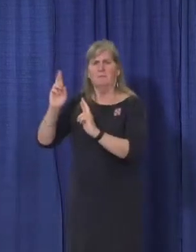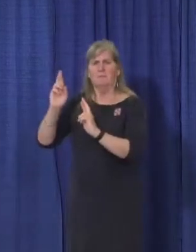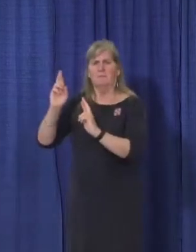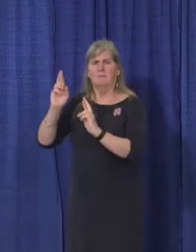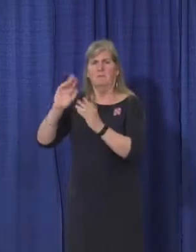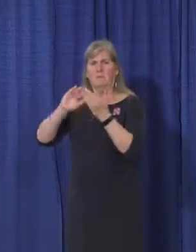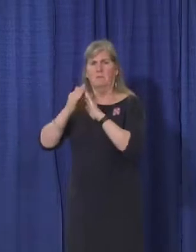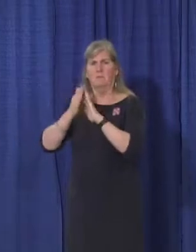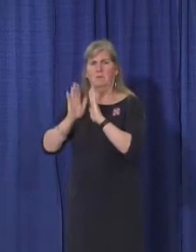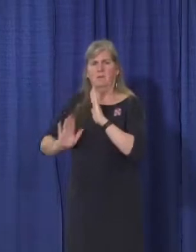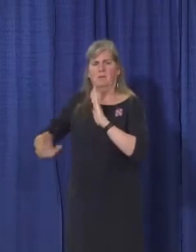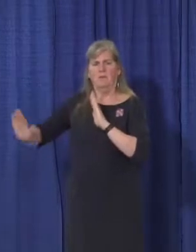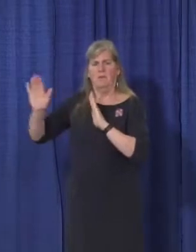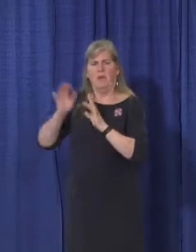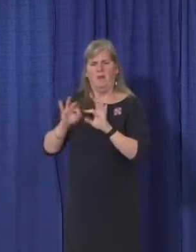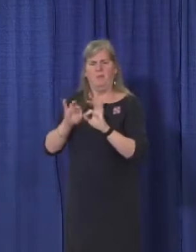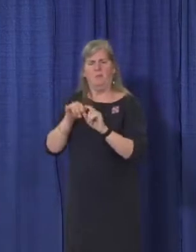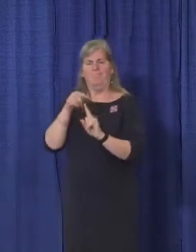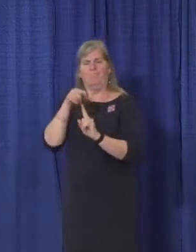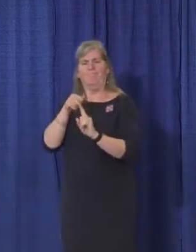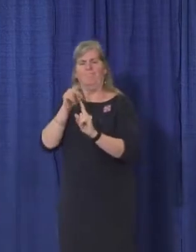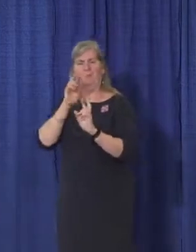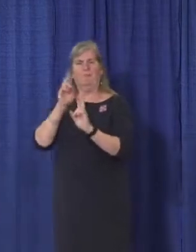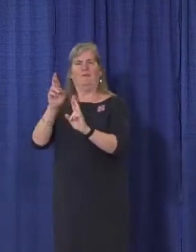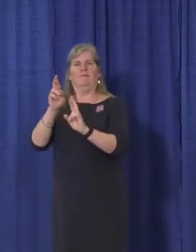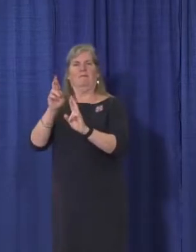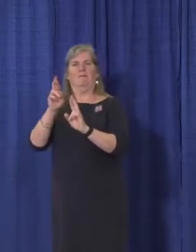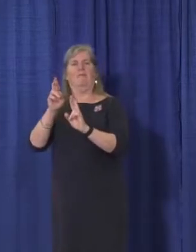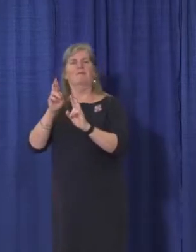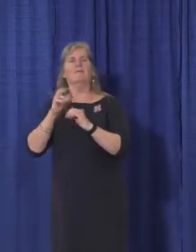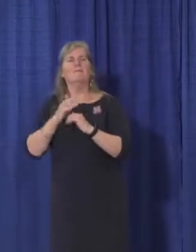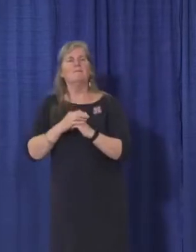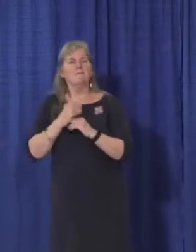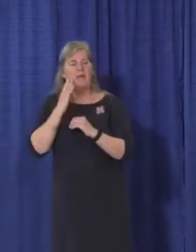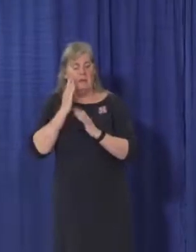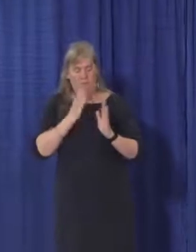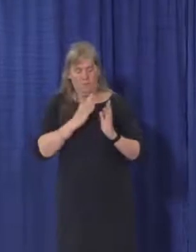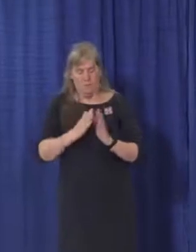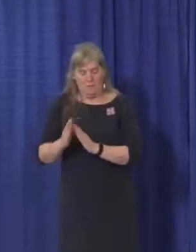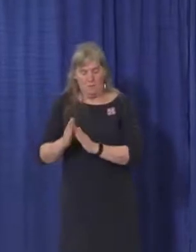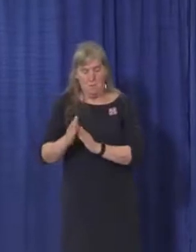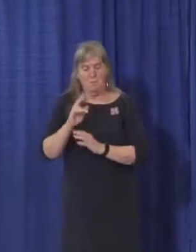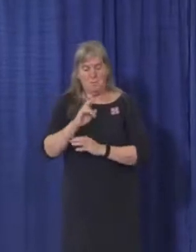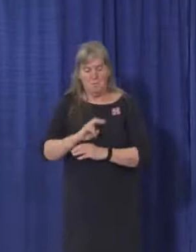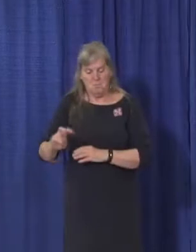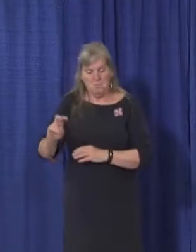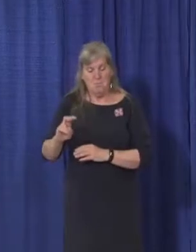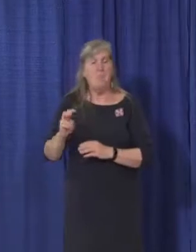that is the key word. If you plan sure tripped for the